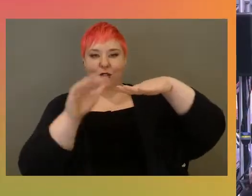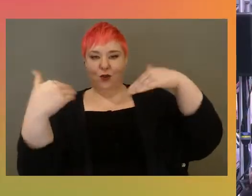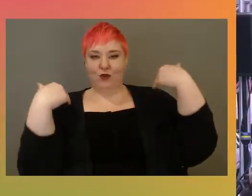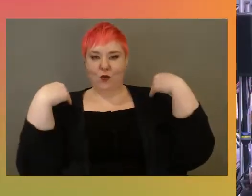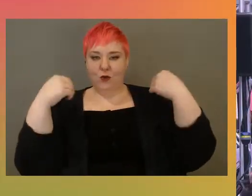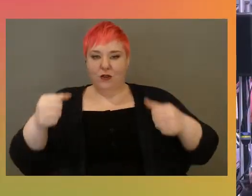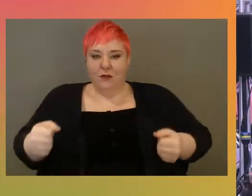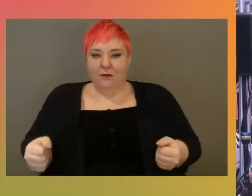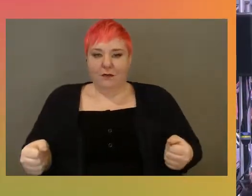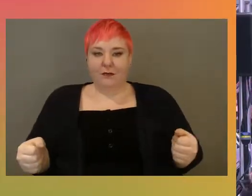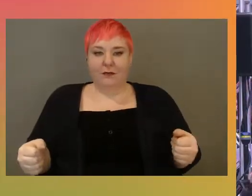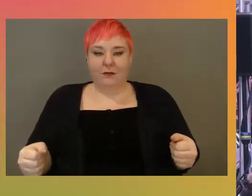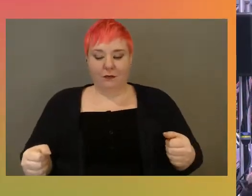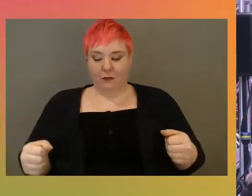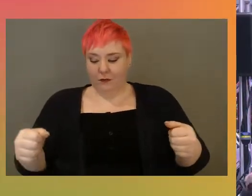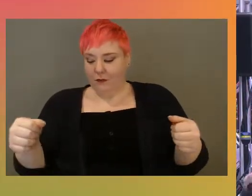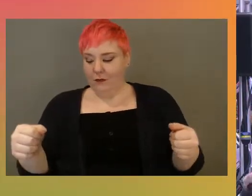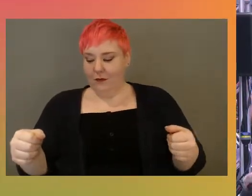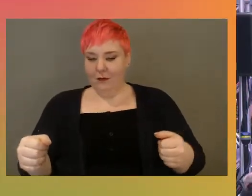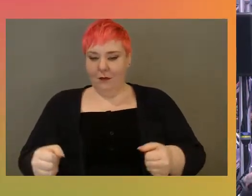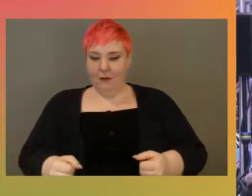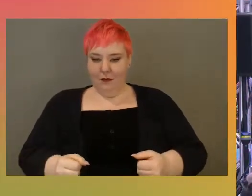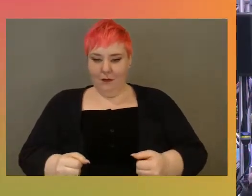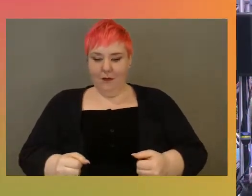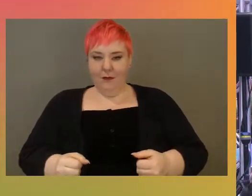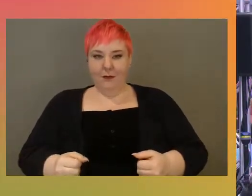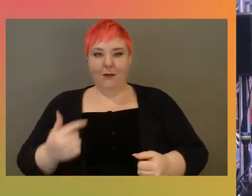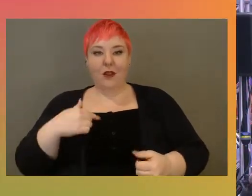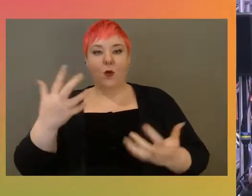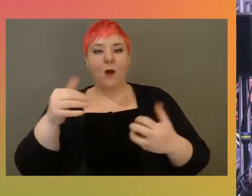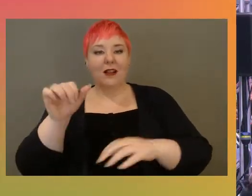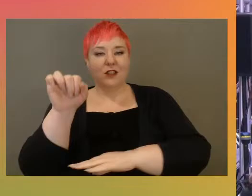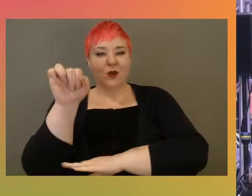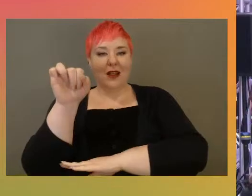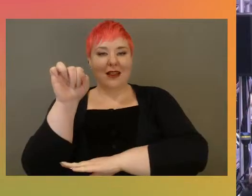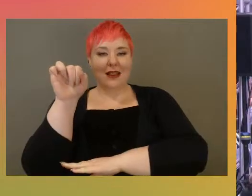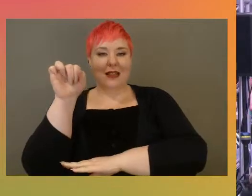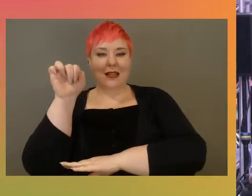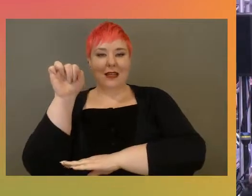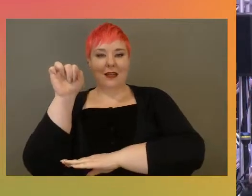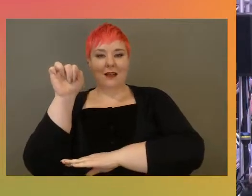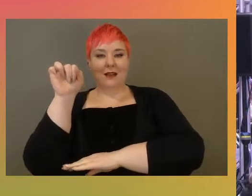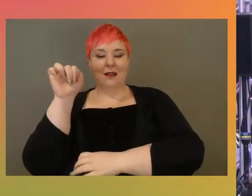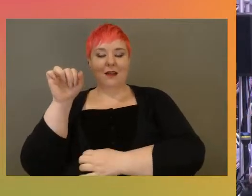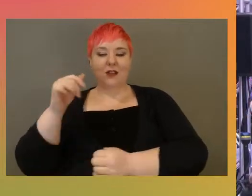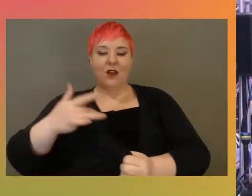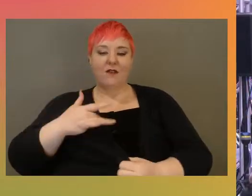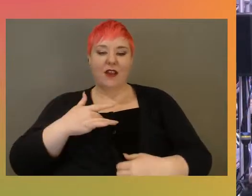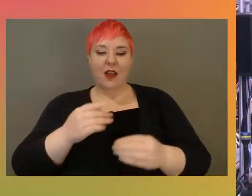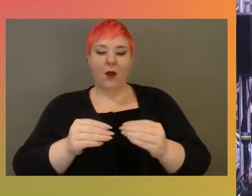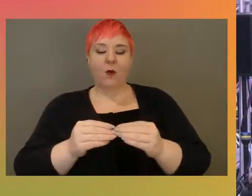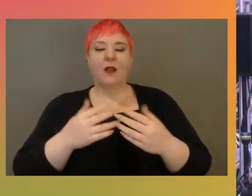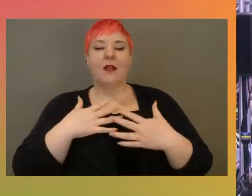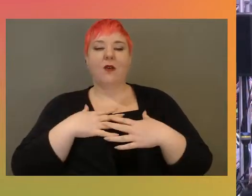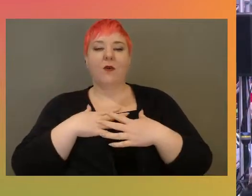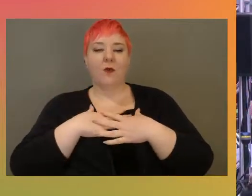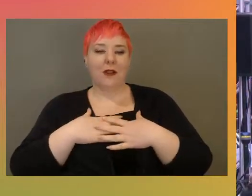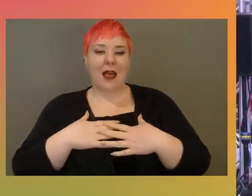SLIDE YOUR ELBOWS BACK, SO THEY